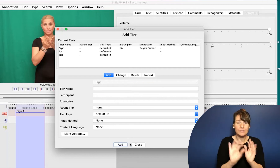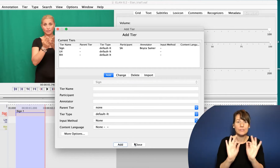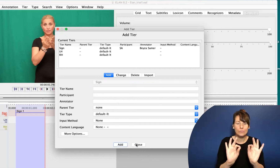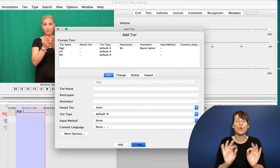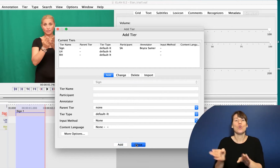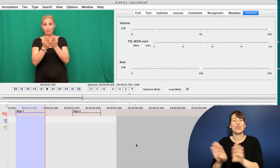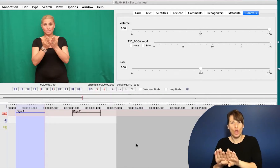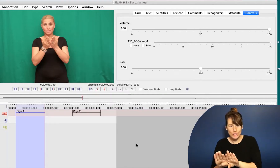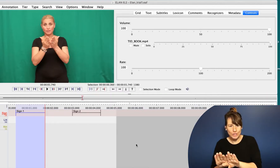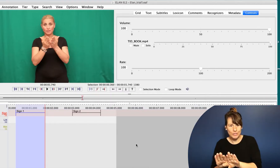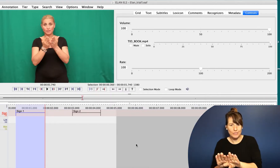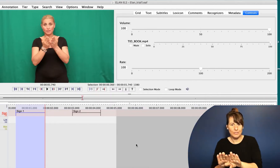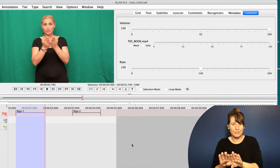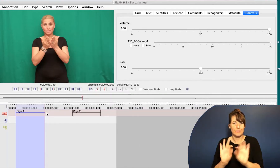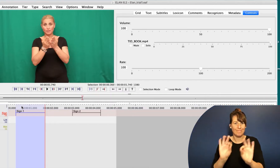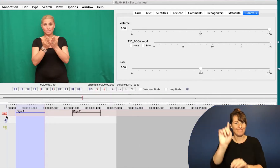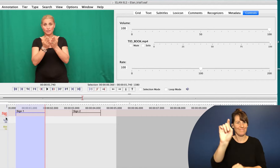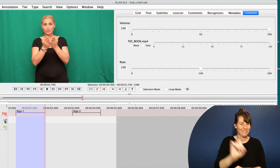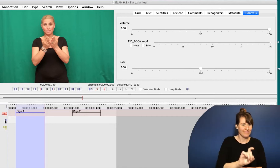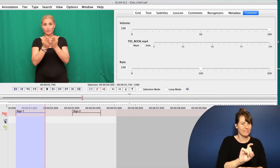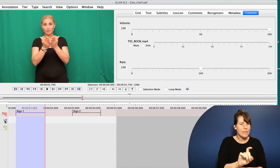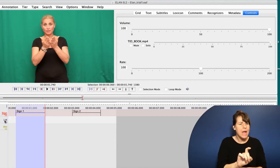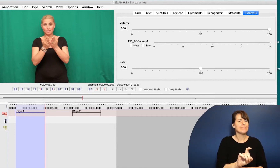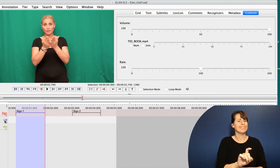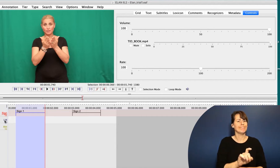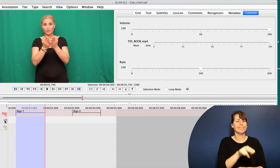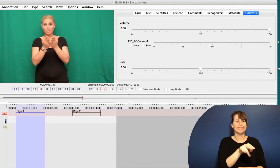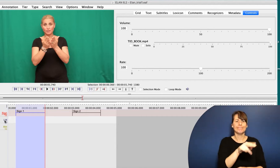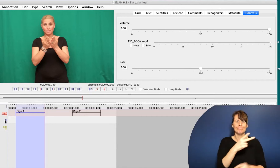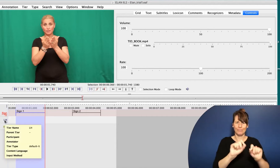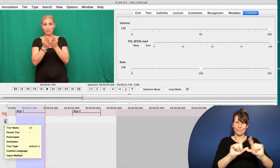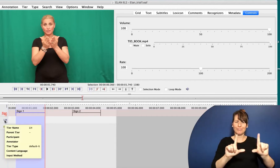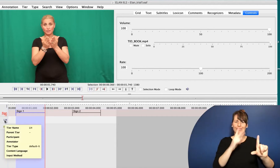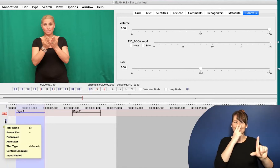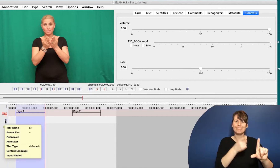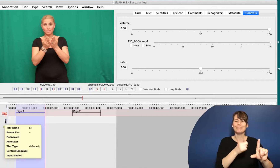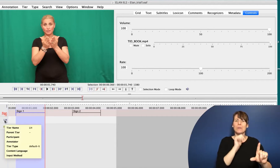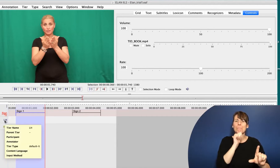And then I go to "Close". But again, if I put my cursor, I see that